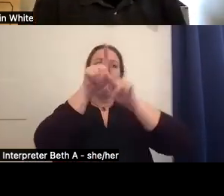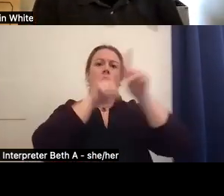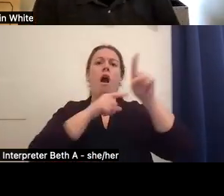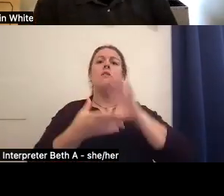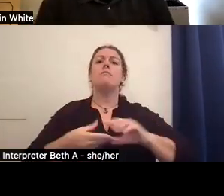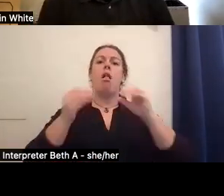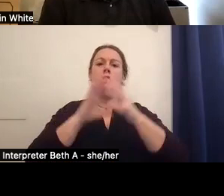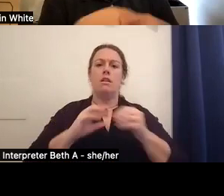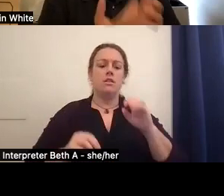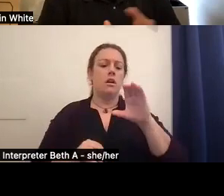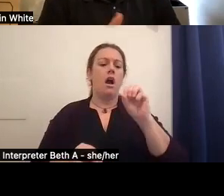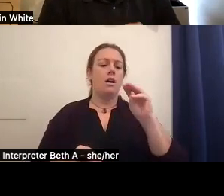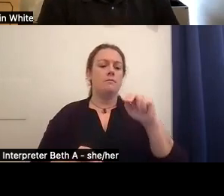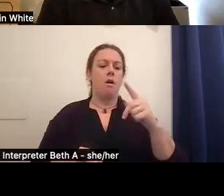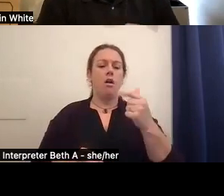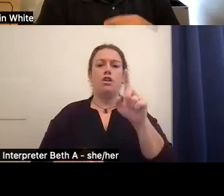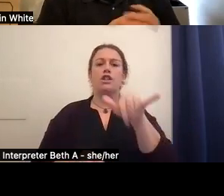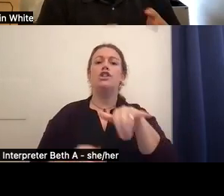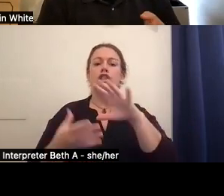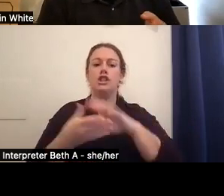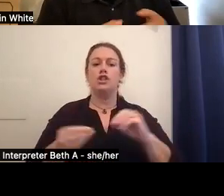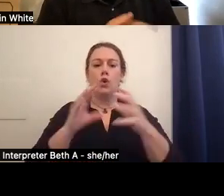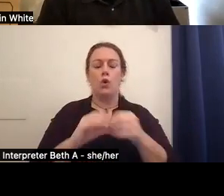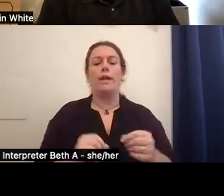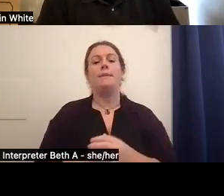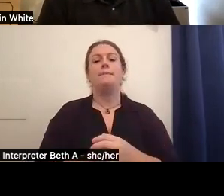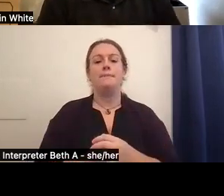**Gausaunee** project, which is known as the Waugh project, in some capacity, in some ways,